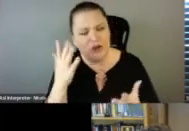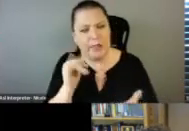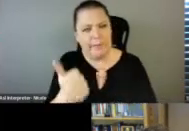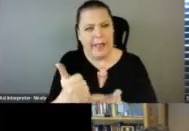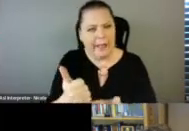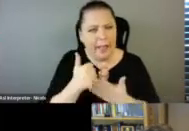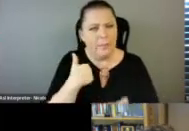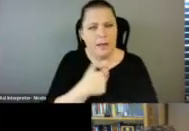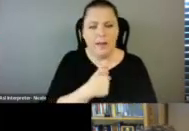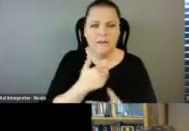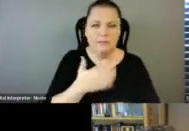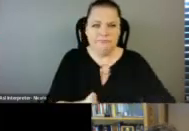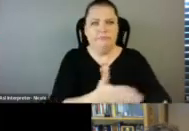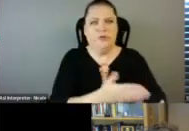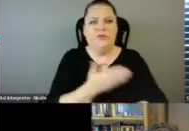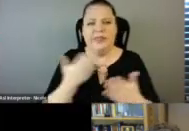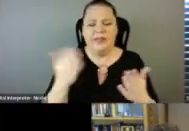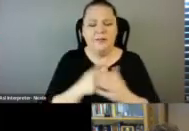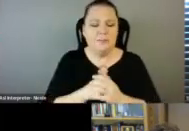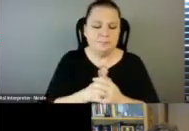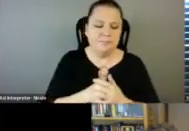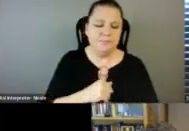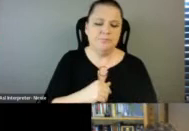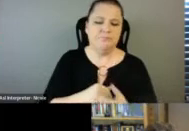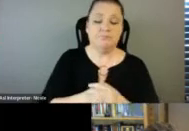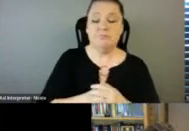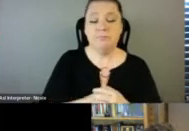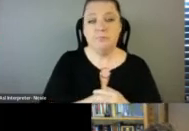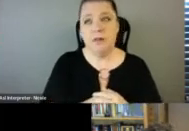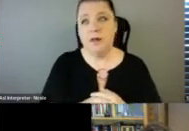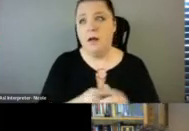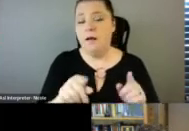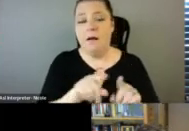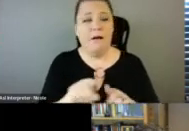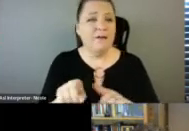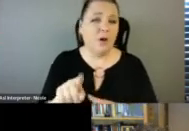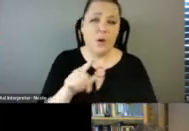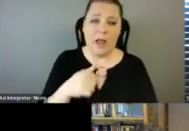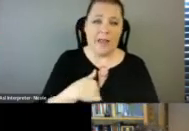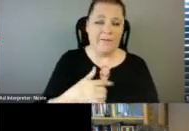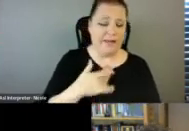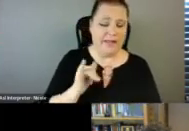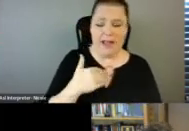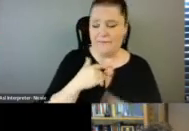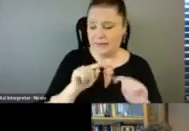data. Also, just freely on my end, is having a team of individuals at the state in the